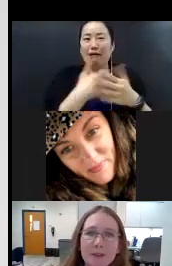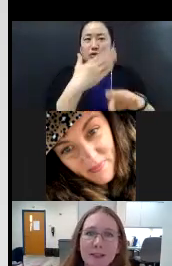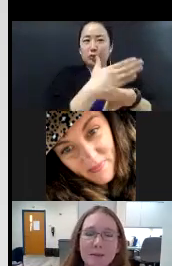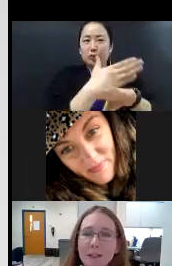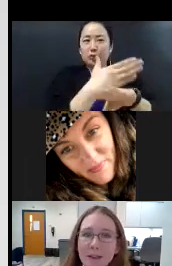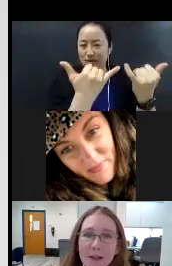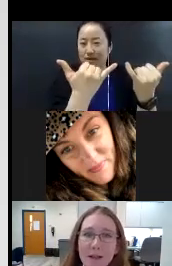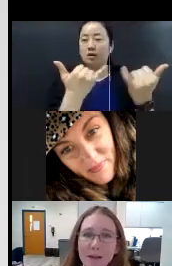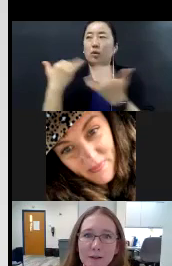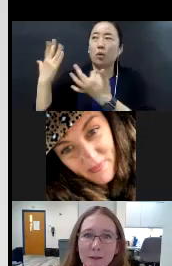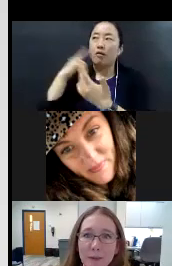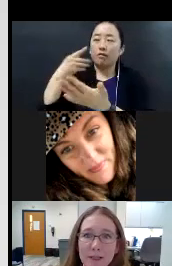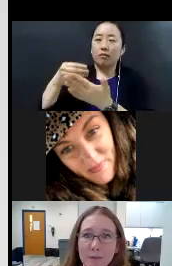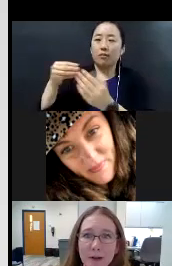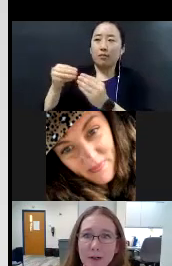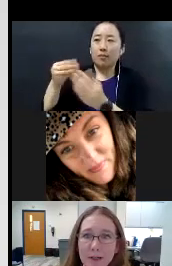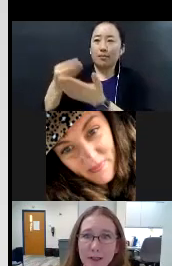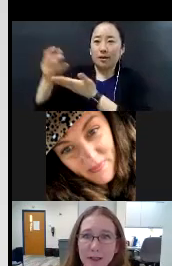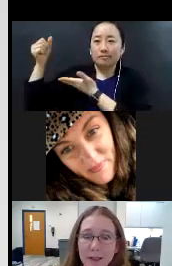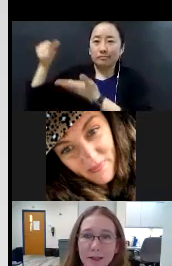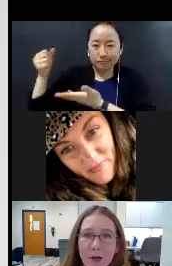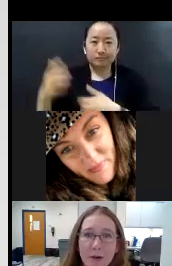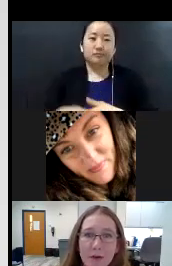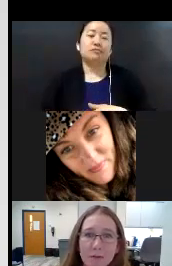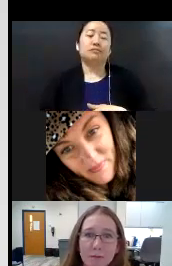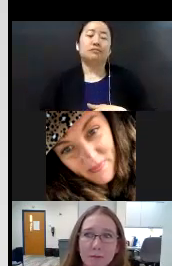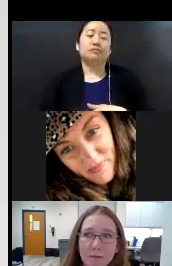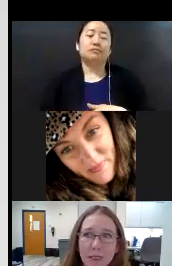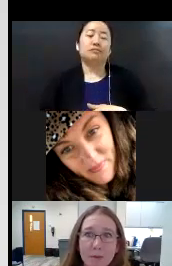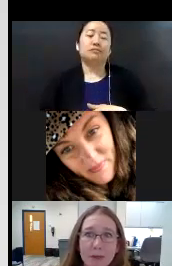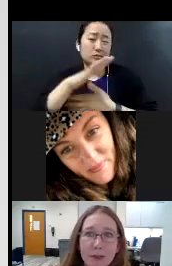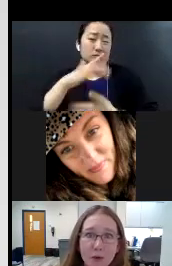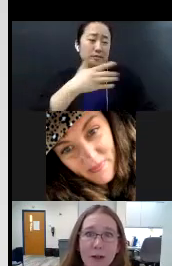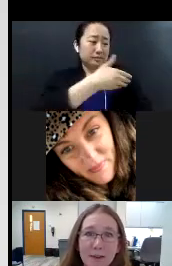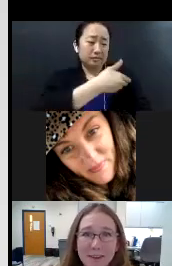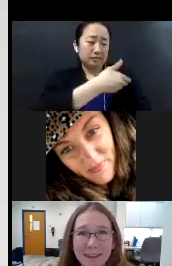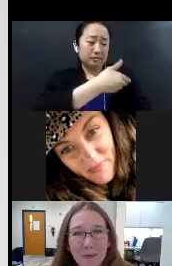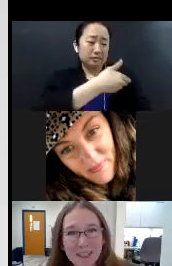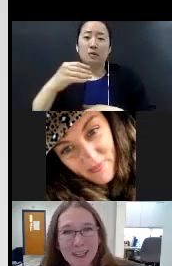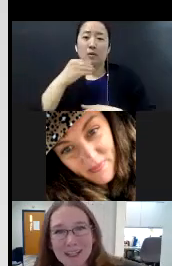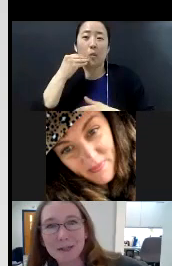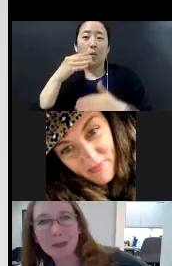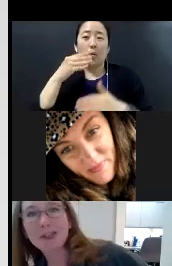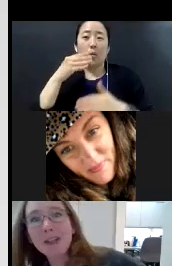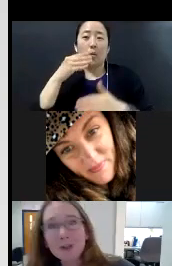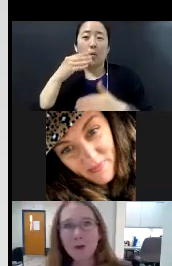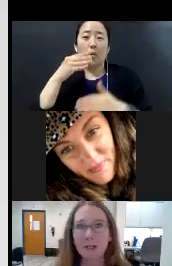IT SEEMS LIKE THE BIGGEST PRIORITY IS KIND OF GETTING THEM HOME, GETTING THEM IN THE DOOR. WHAT DOES IT TAKE TO GET THE PATIENT IN THE DOOR.